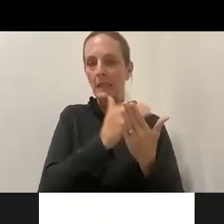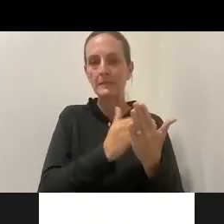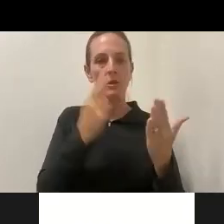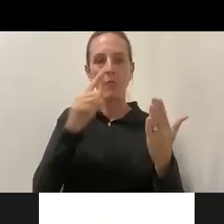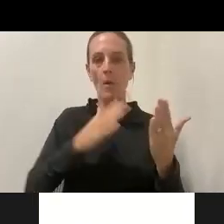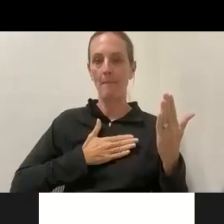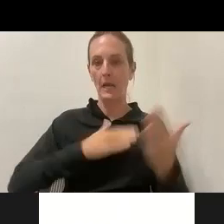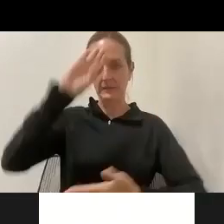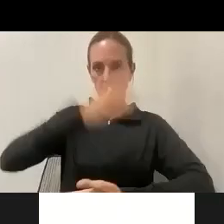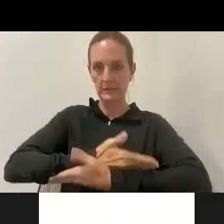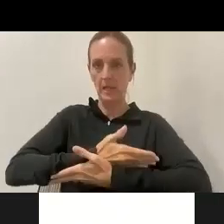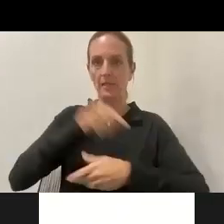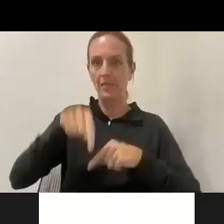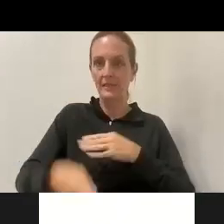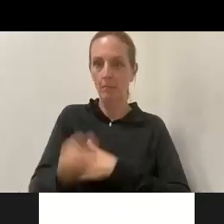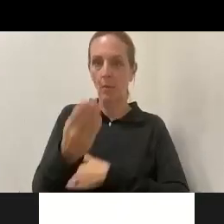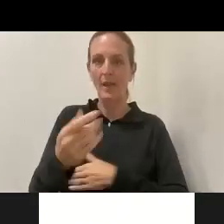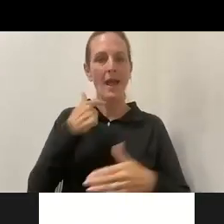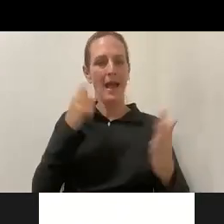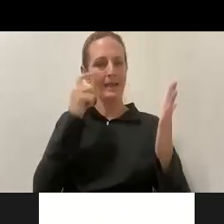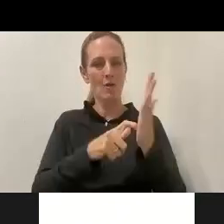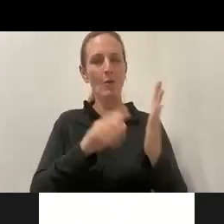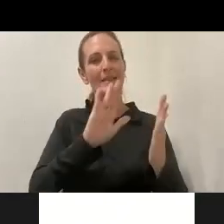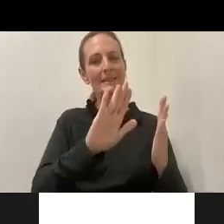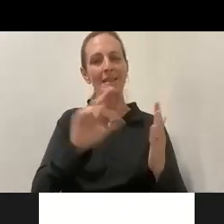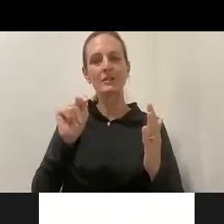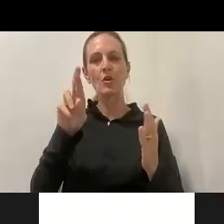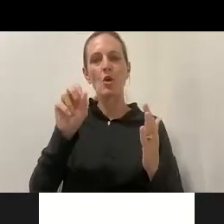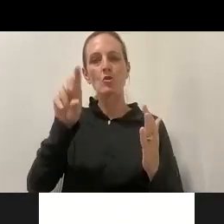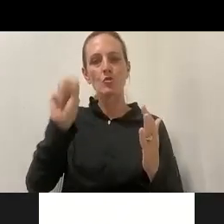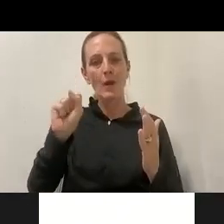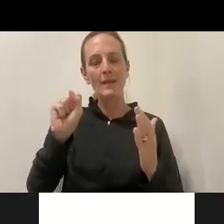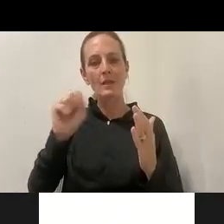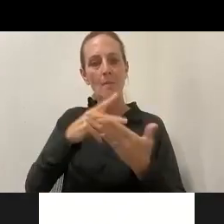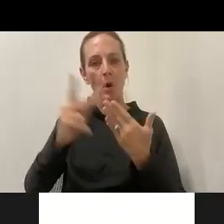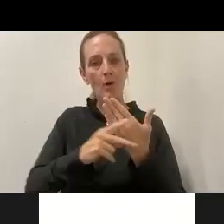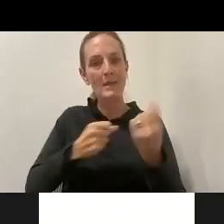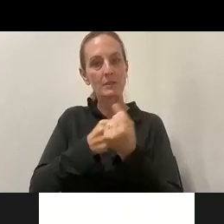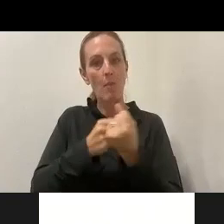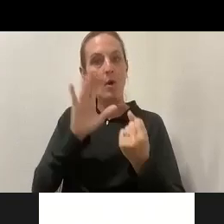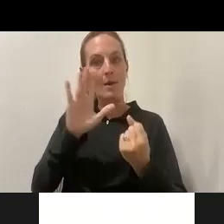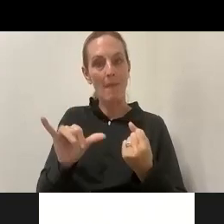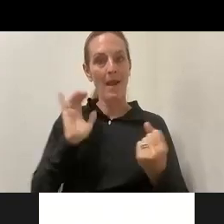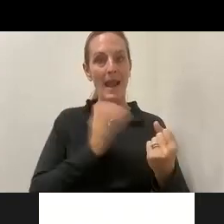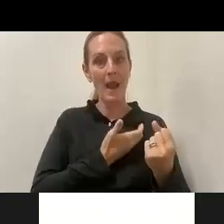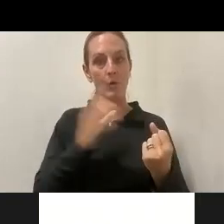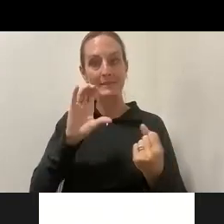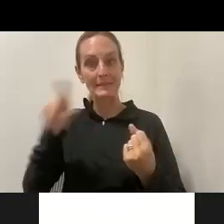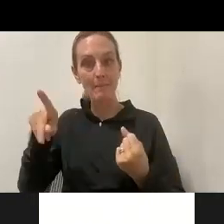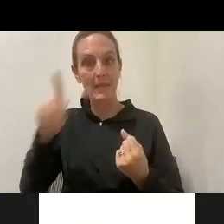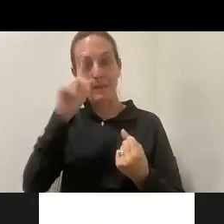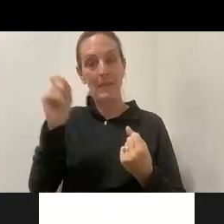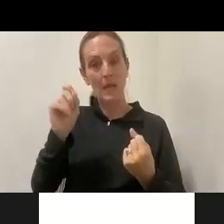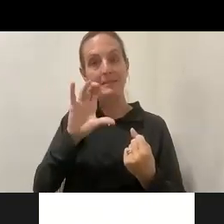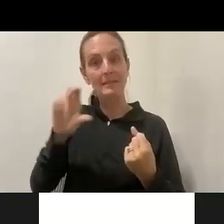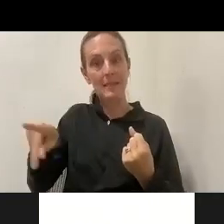his trades program is supported within our CCP because it supports kids in trades and